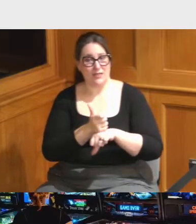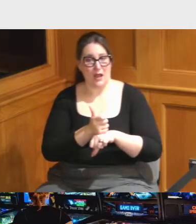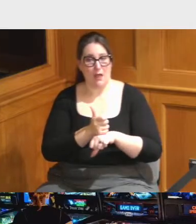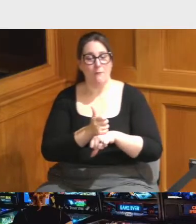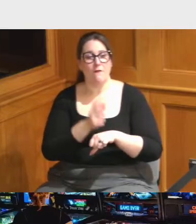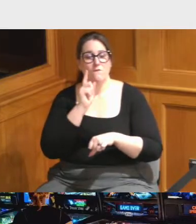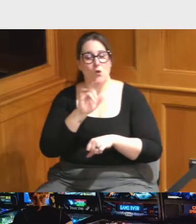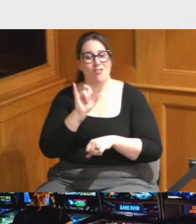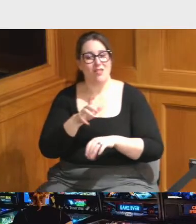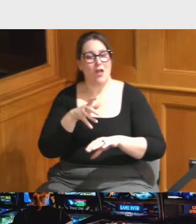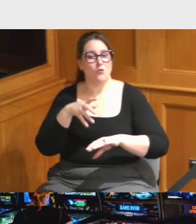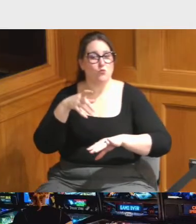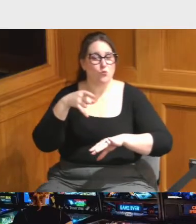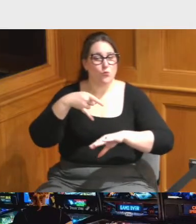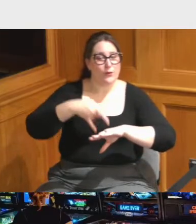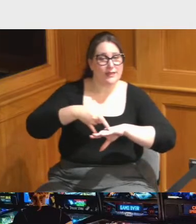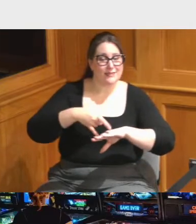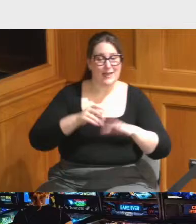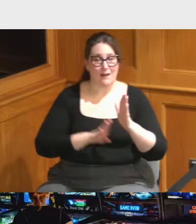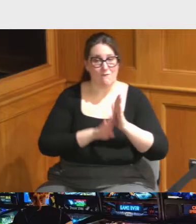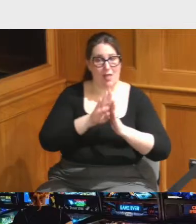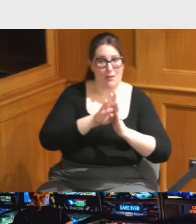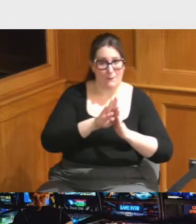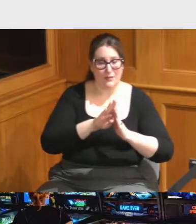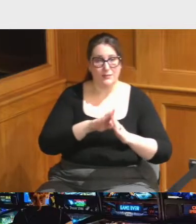real estate development which is investments in placemaking investments in infrastructure